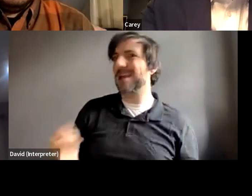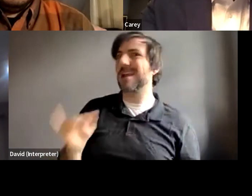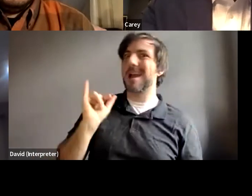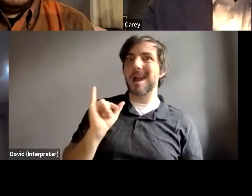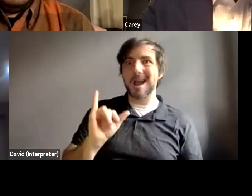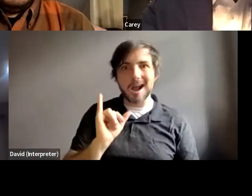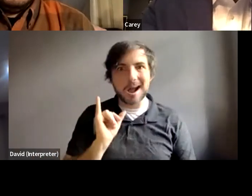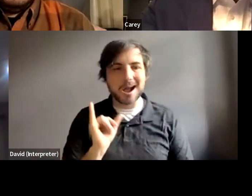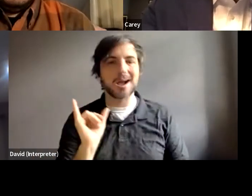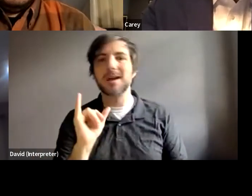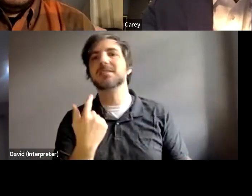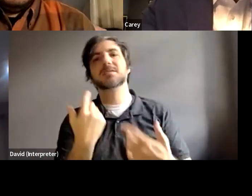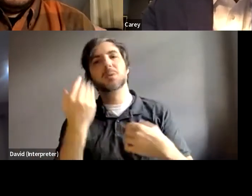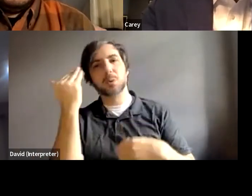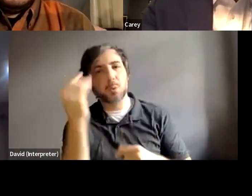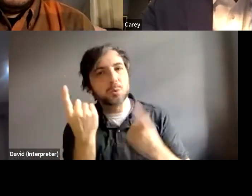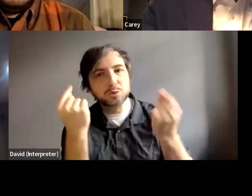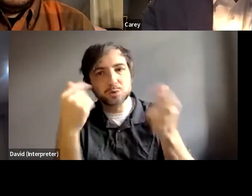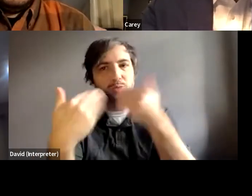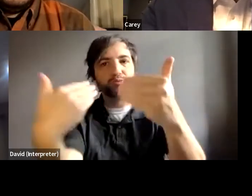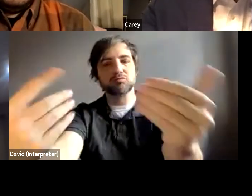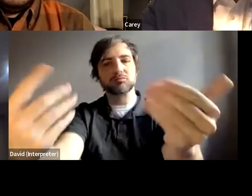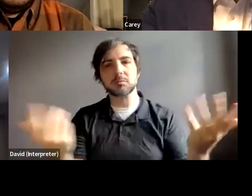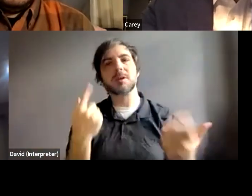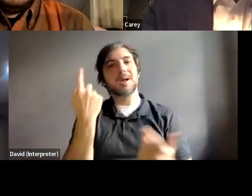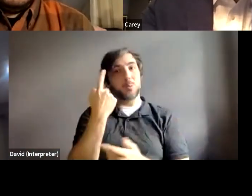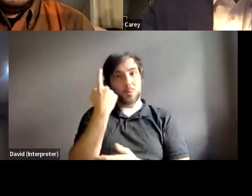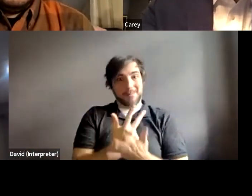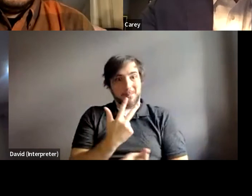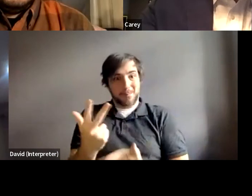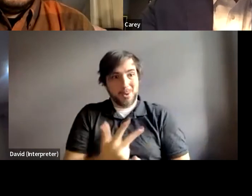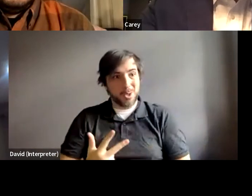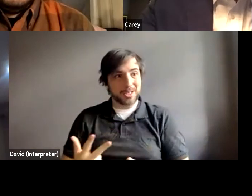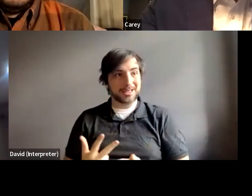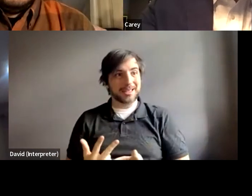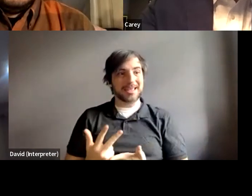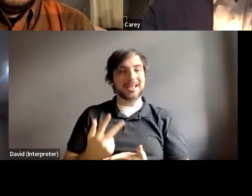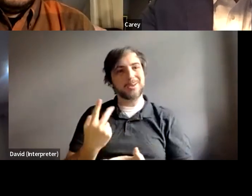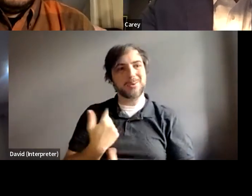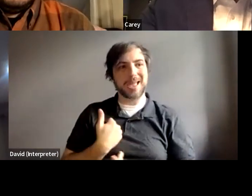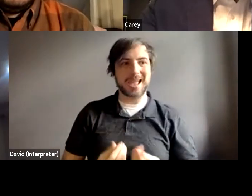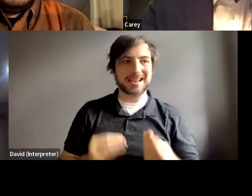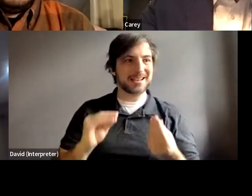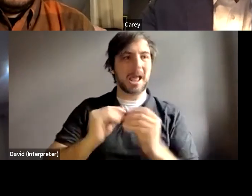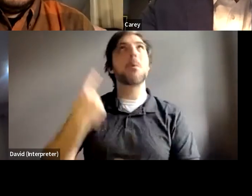about parking, the number one complaint we get from the wheelchair community